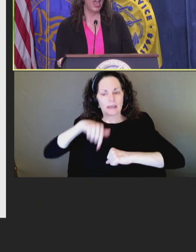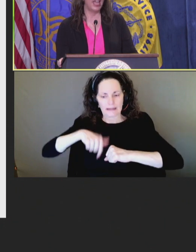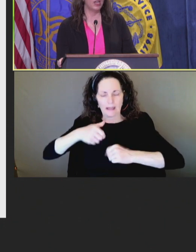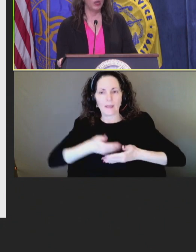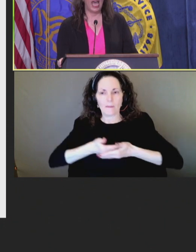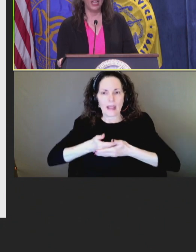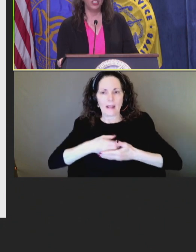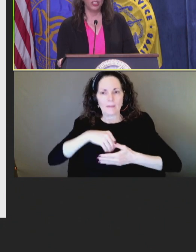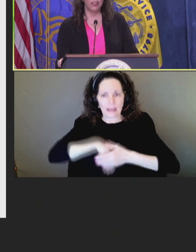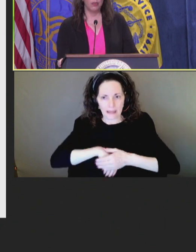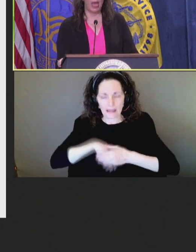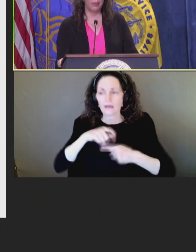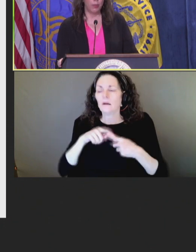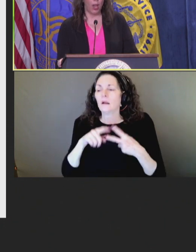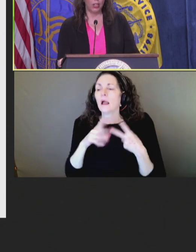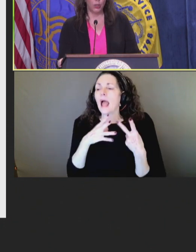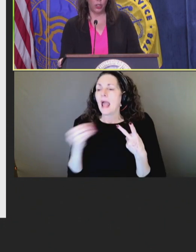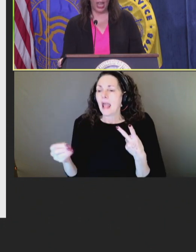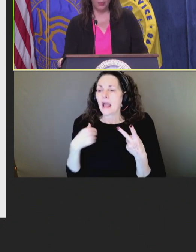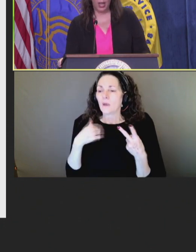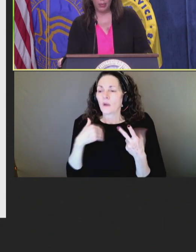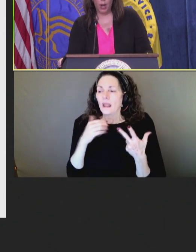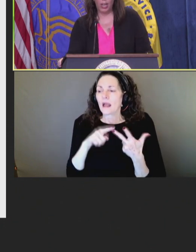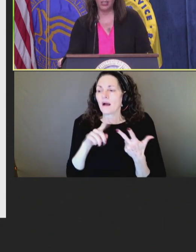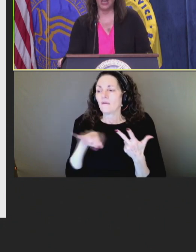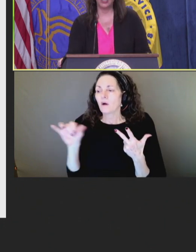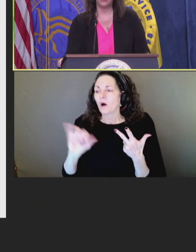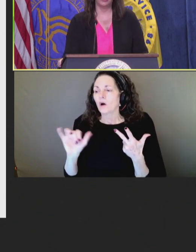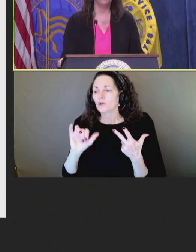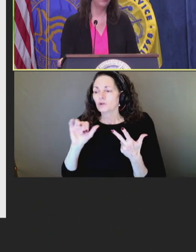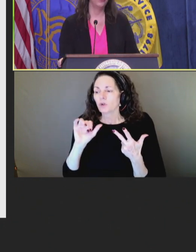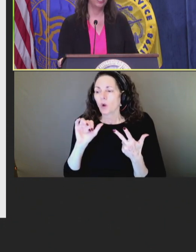And then we had nirsevimab, the monoclonal antibody product that was available for young